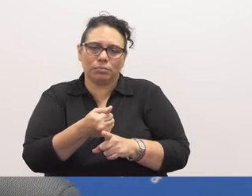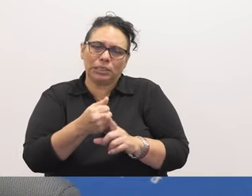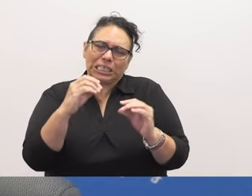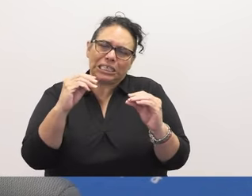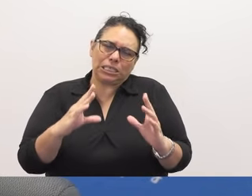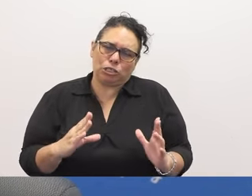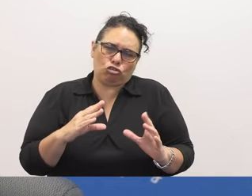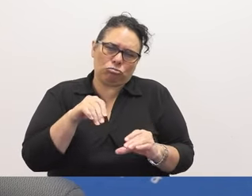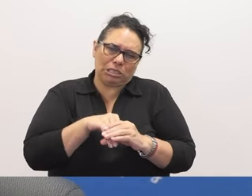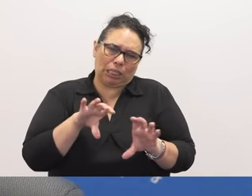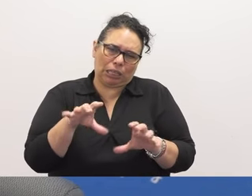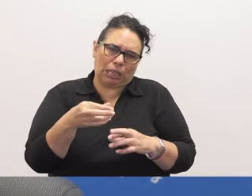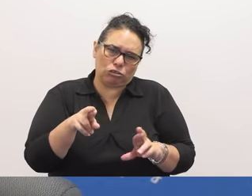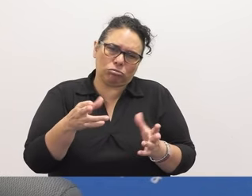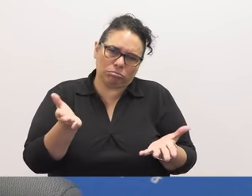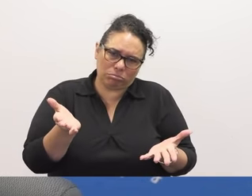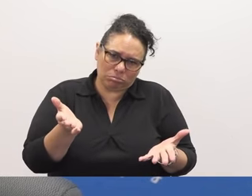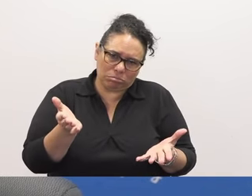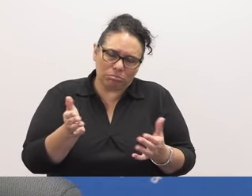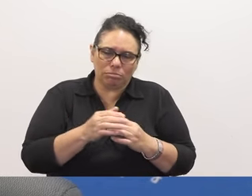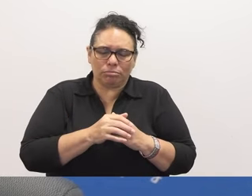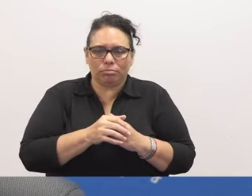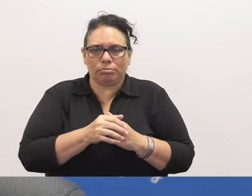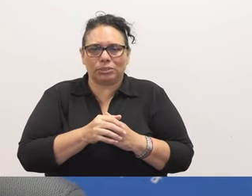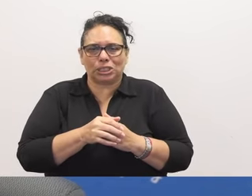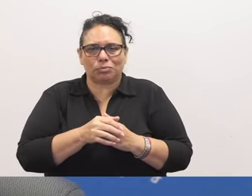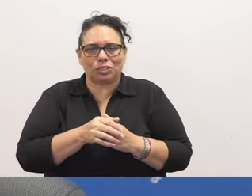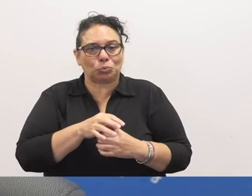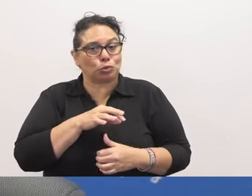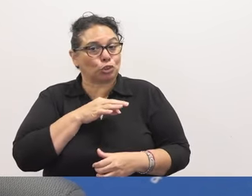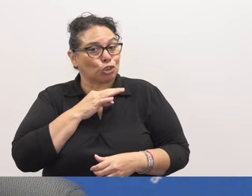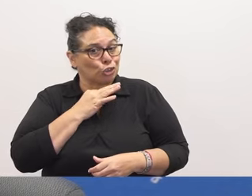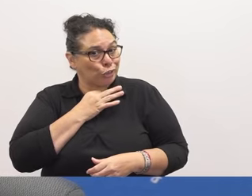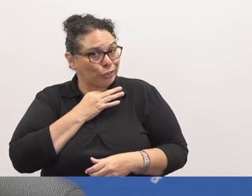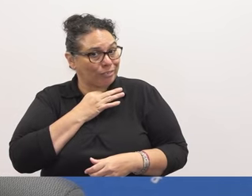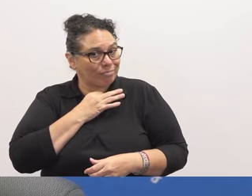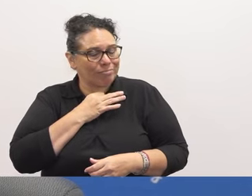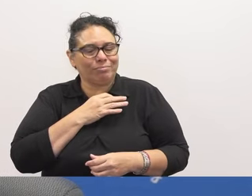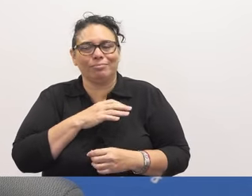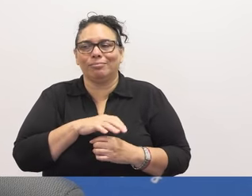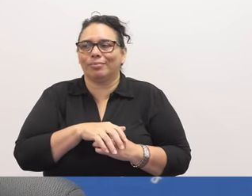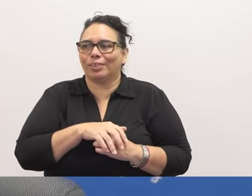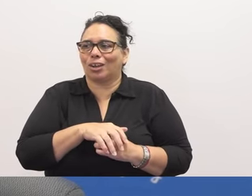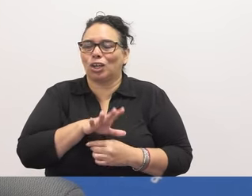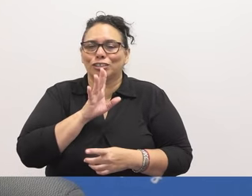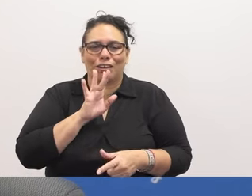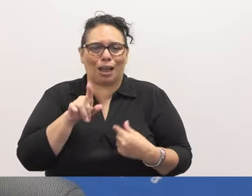But it was very curious, Ms. Nemec, when we talk about impact,